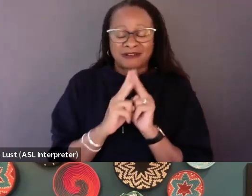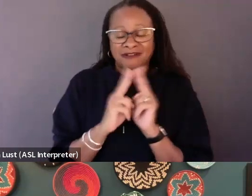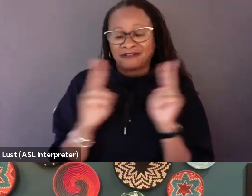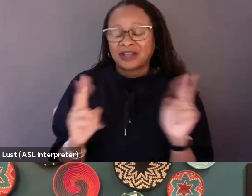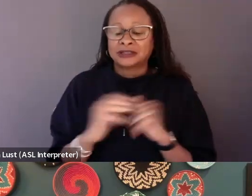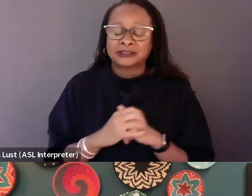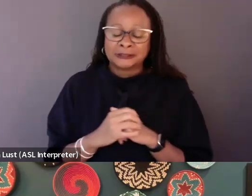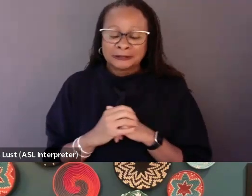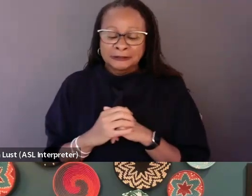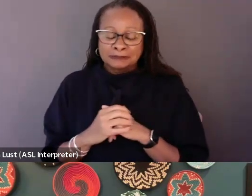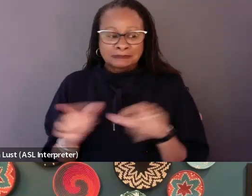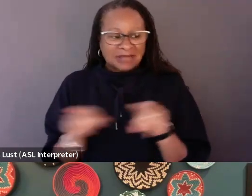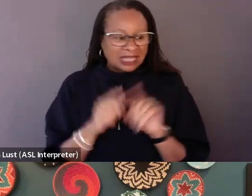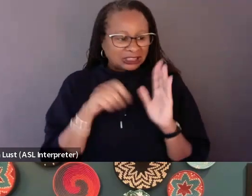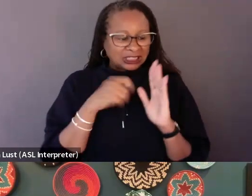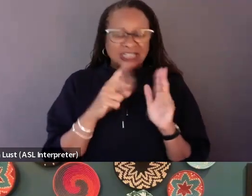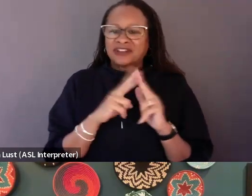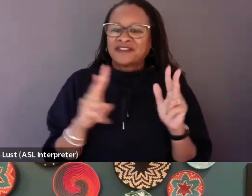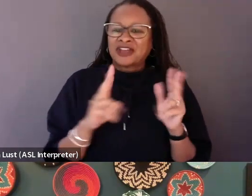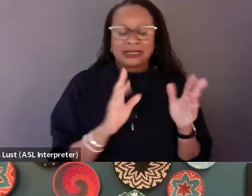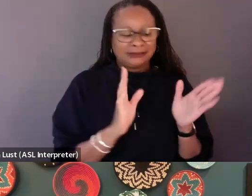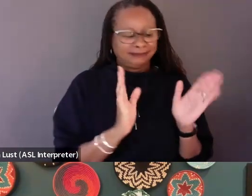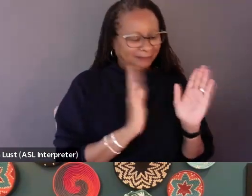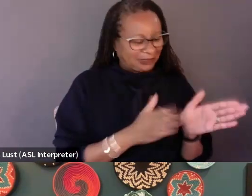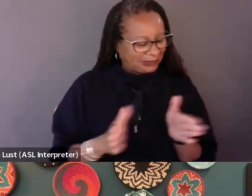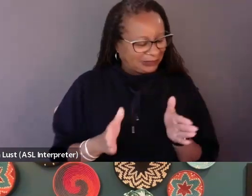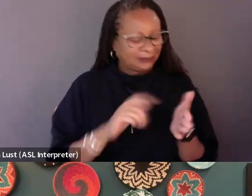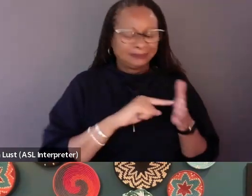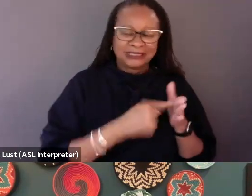that the story had a very neat beginning and end in a very poetic sort of way.